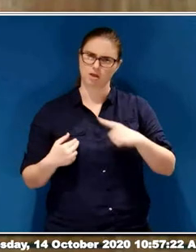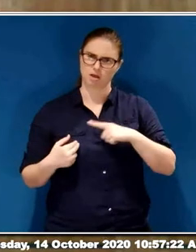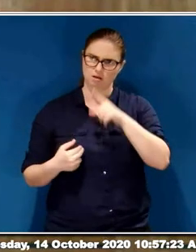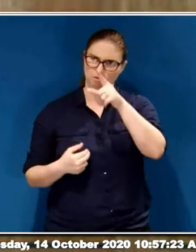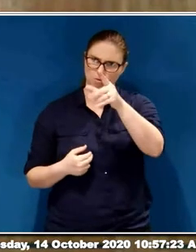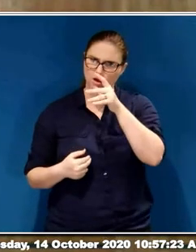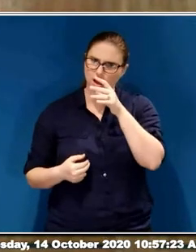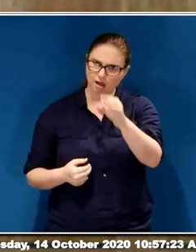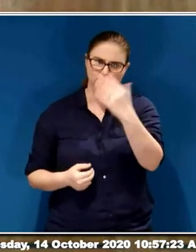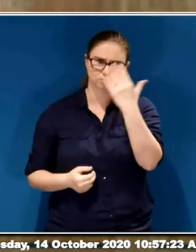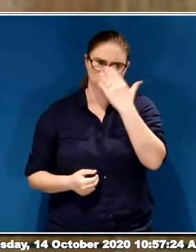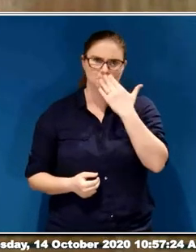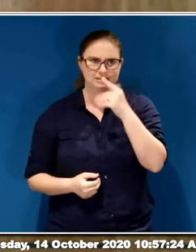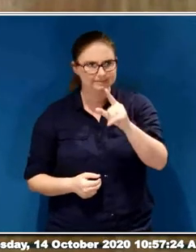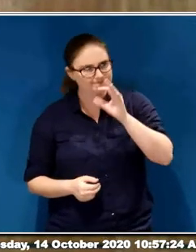Because Kobe was struggling.